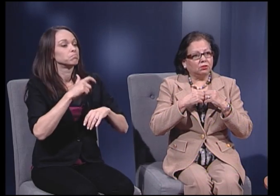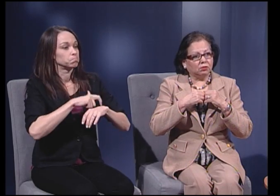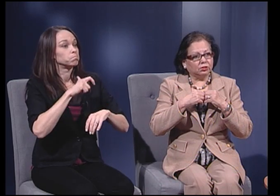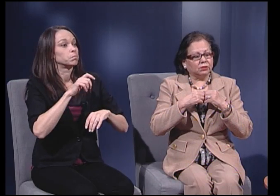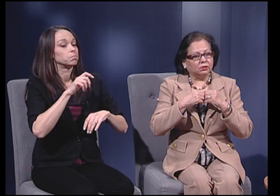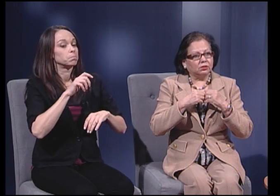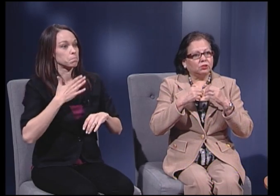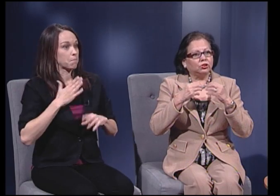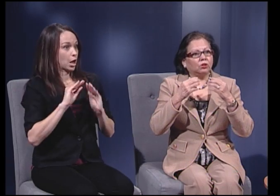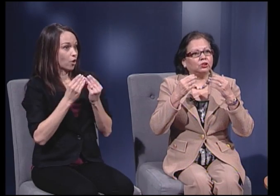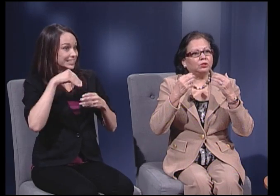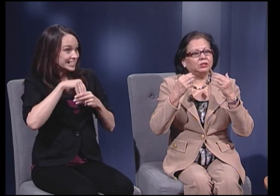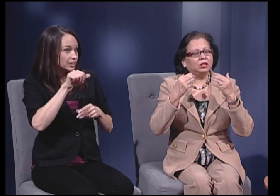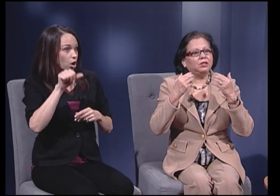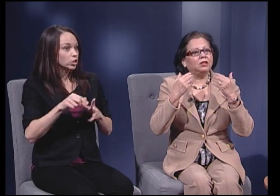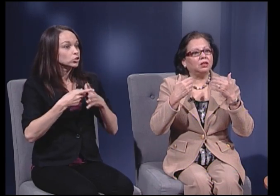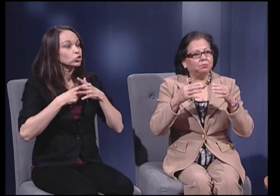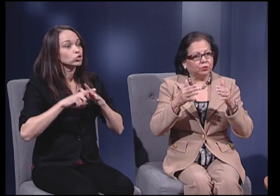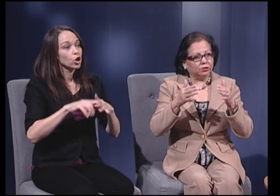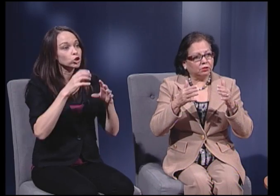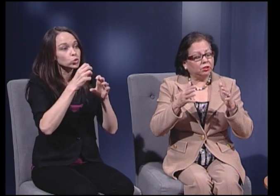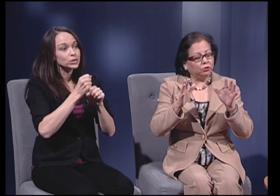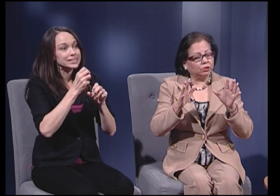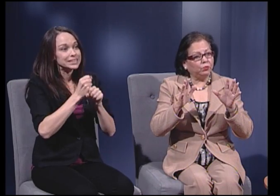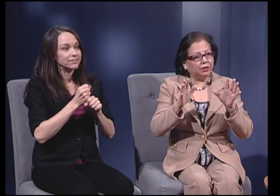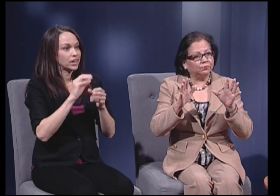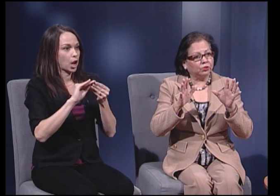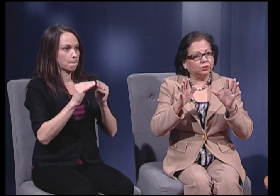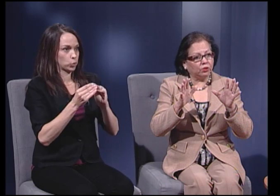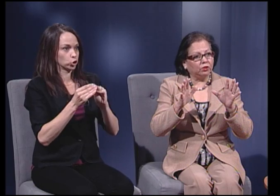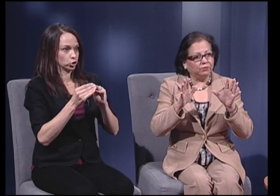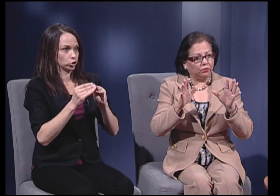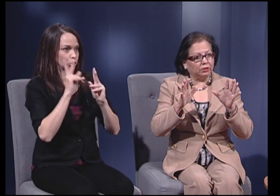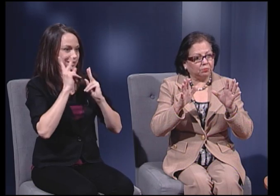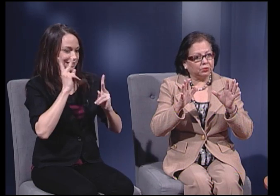in Austin starts receiving numbers and we usually we get first the early voting numbers.